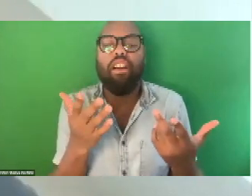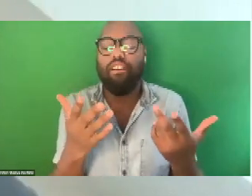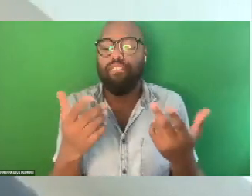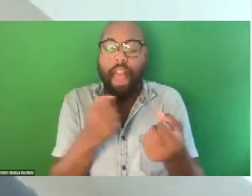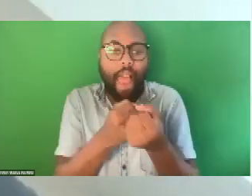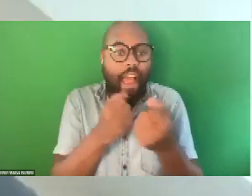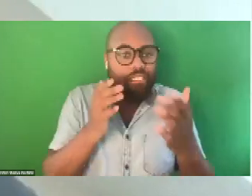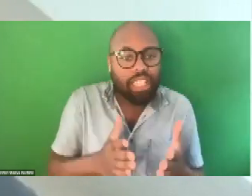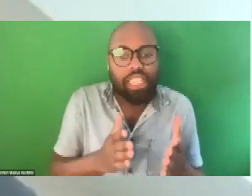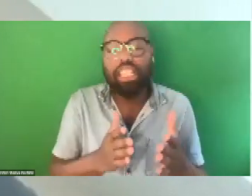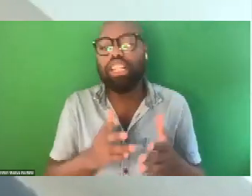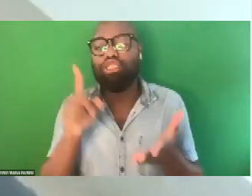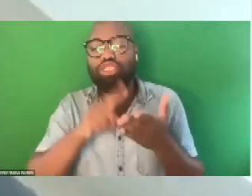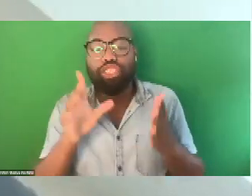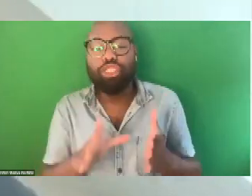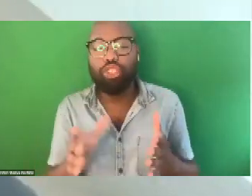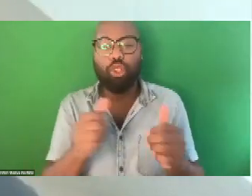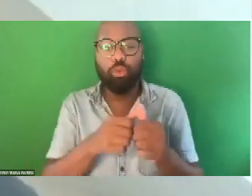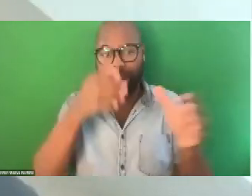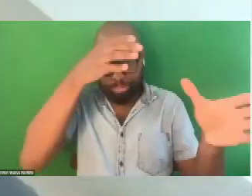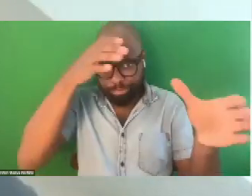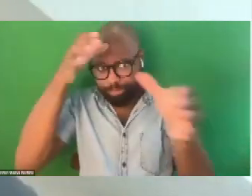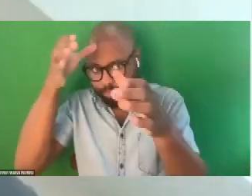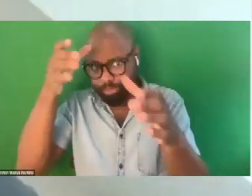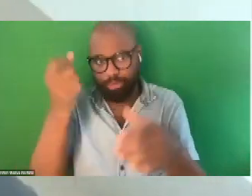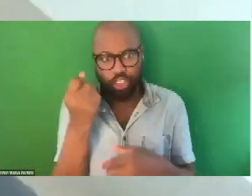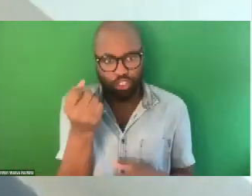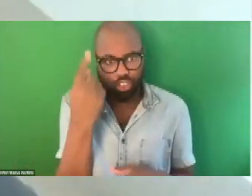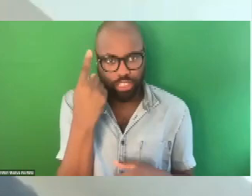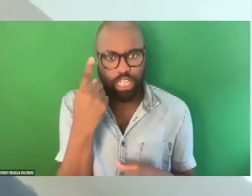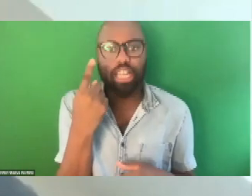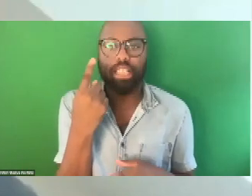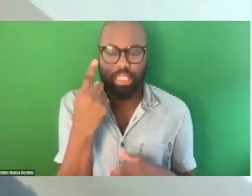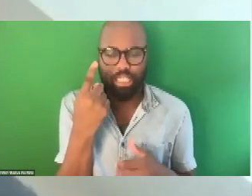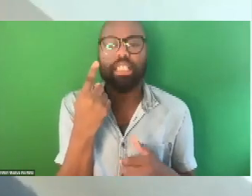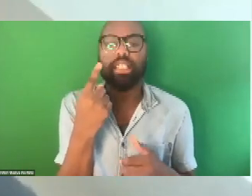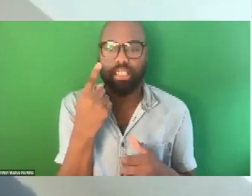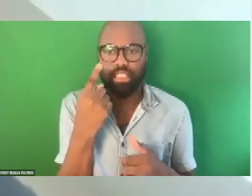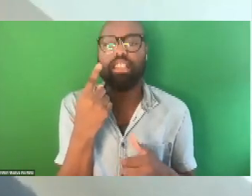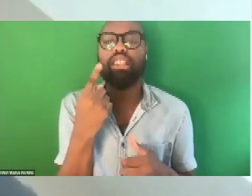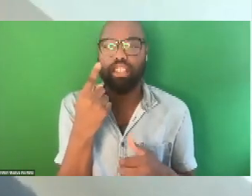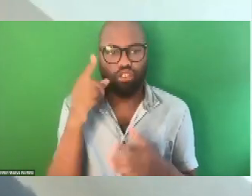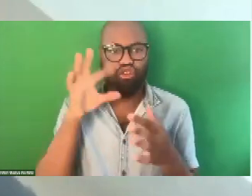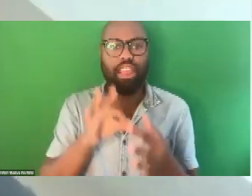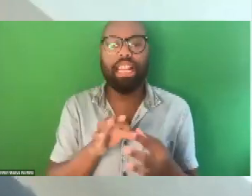a sophisticated understanding of these machine learning methods.